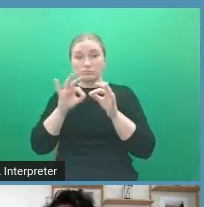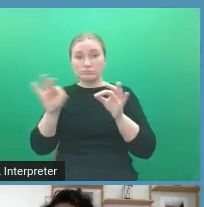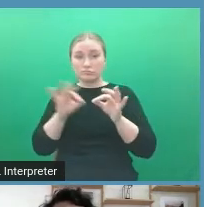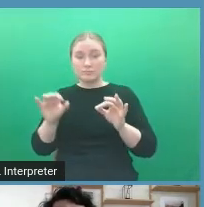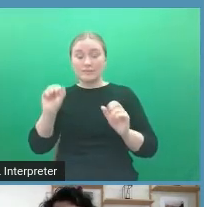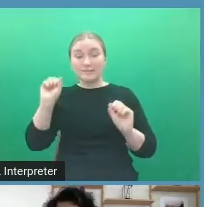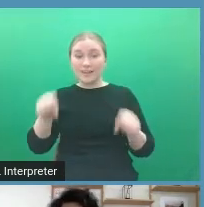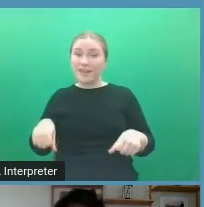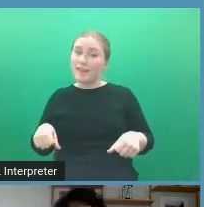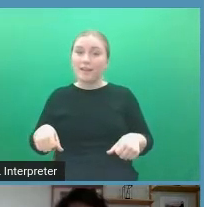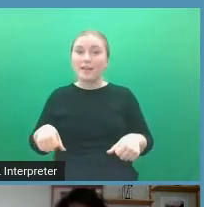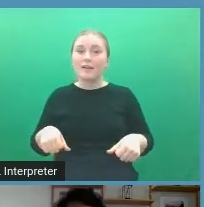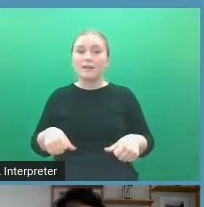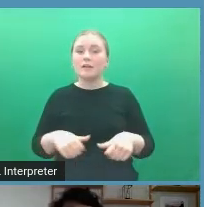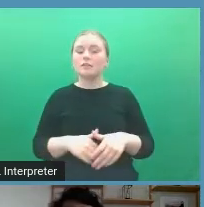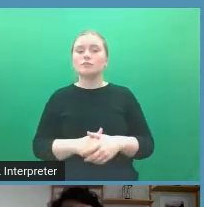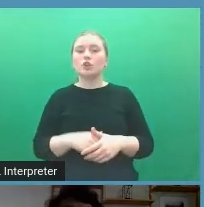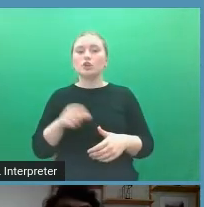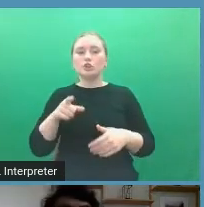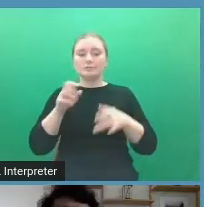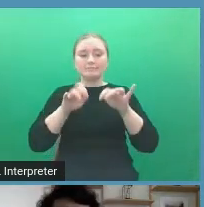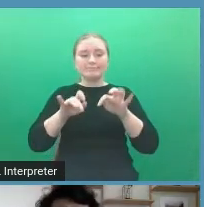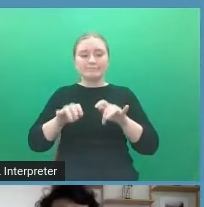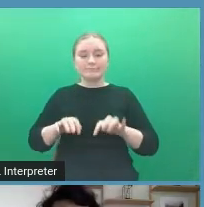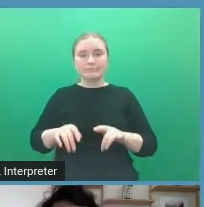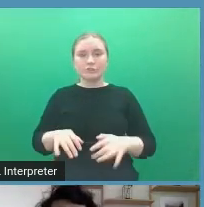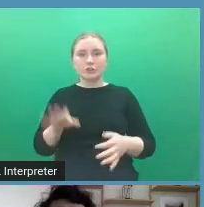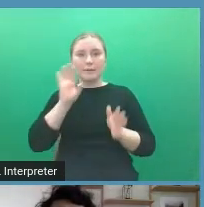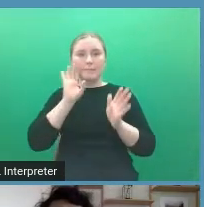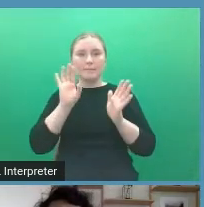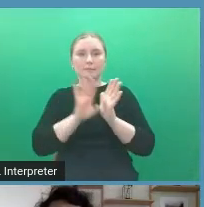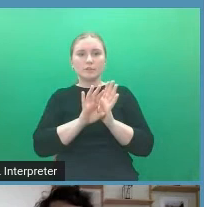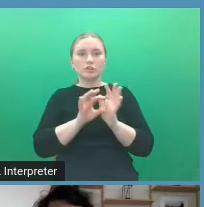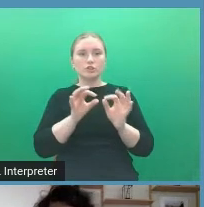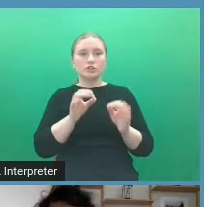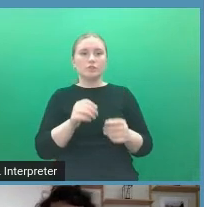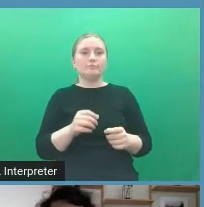you can type in the text for an image that you're posting making that more accessible to someone